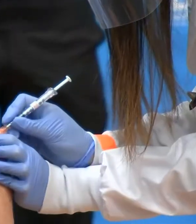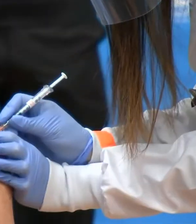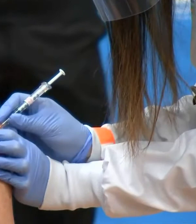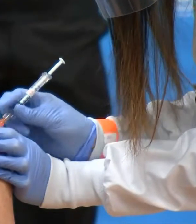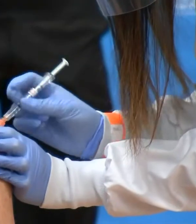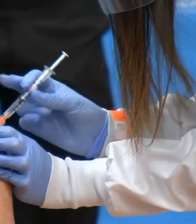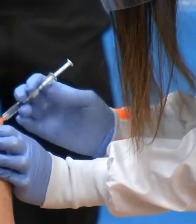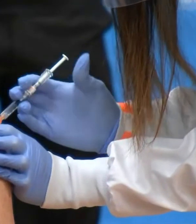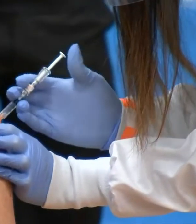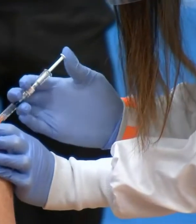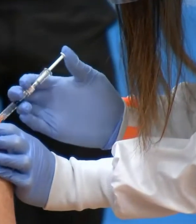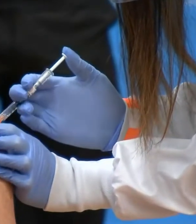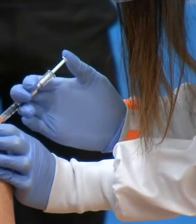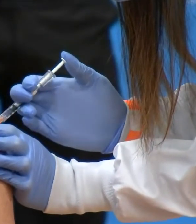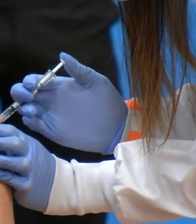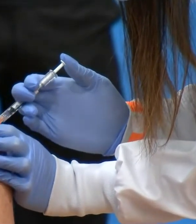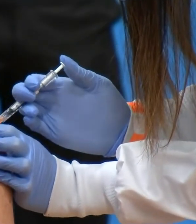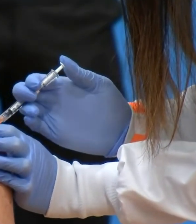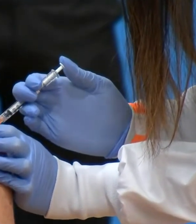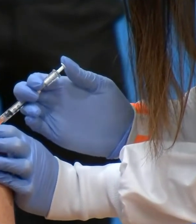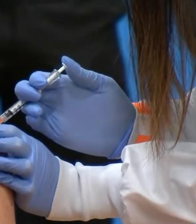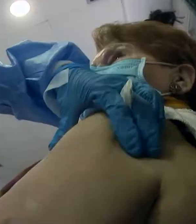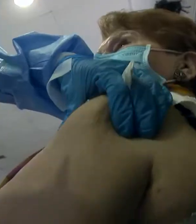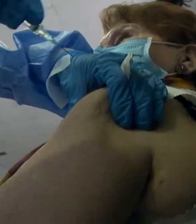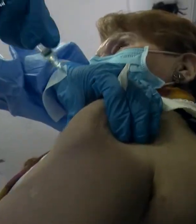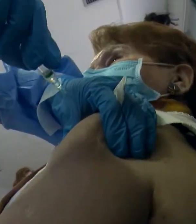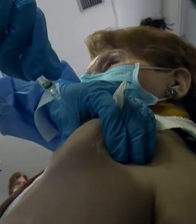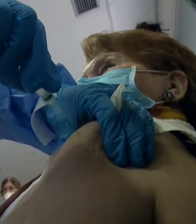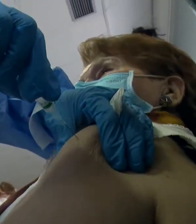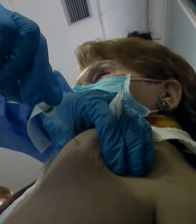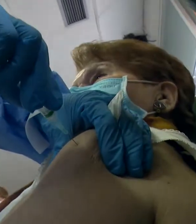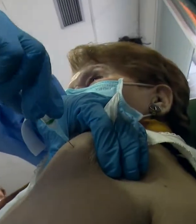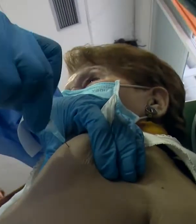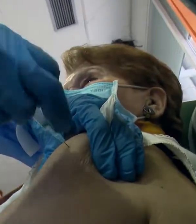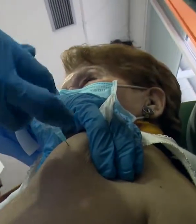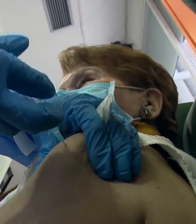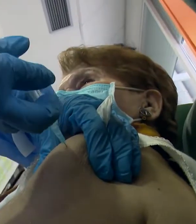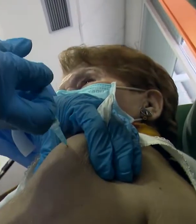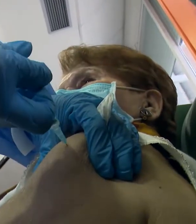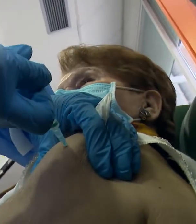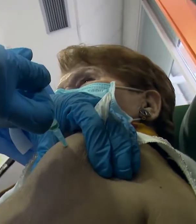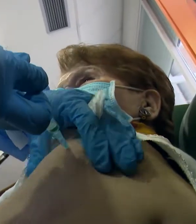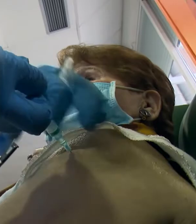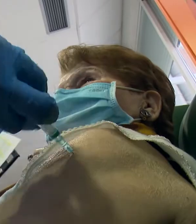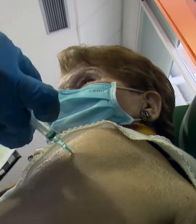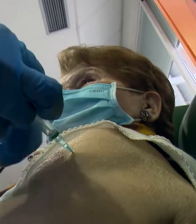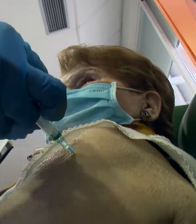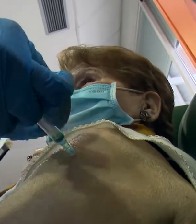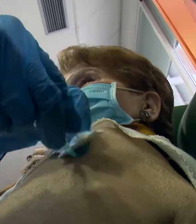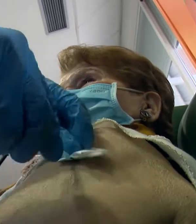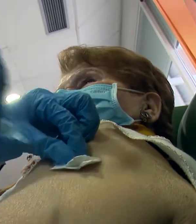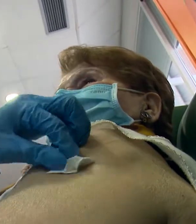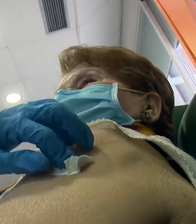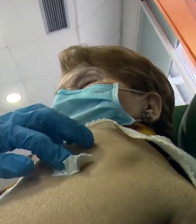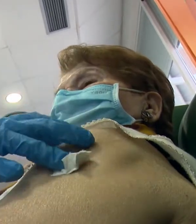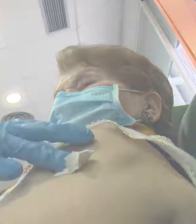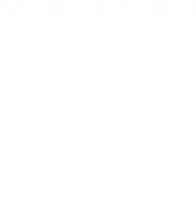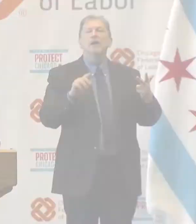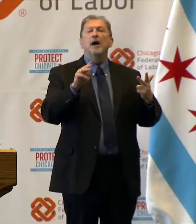THE CITY THE THING MOST